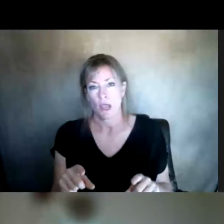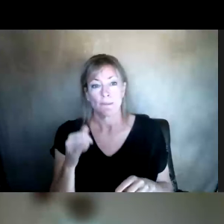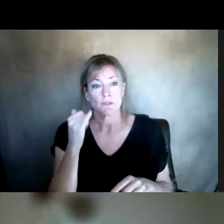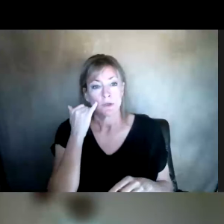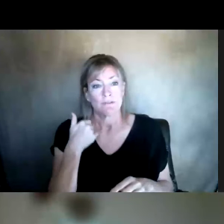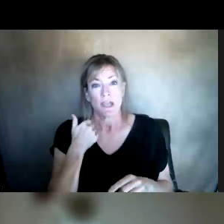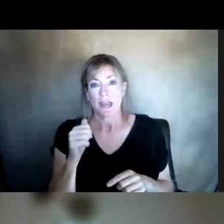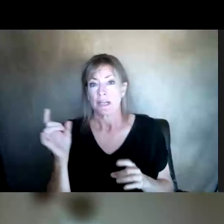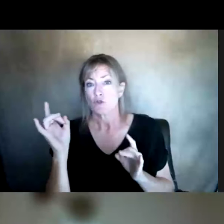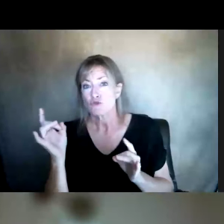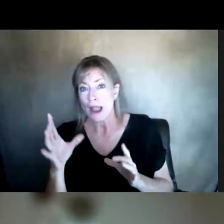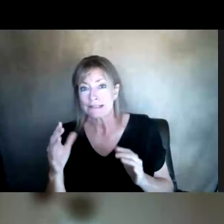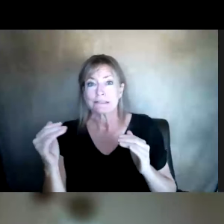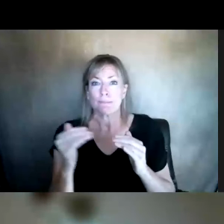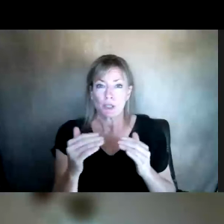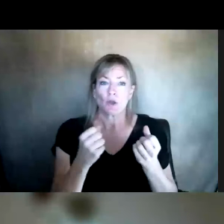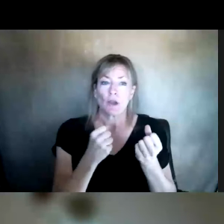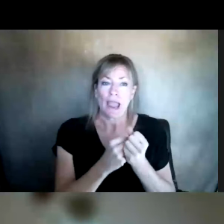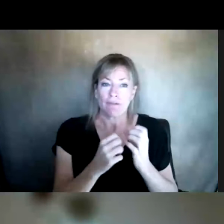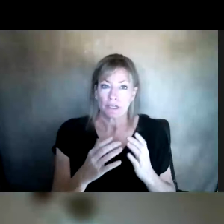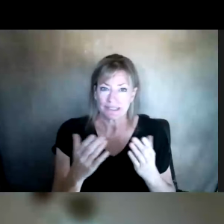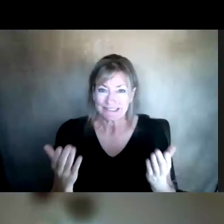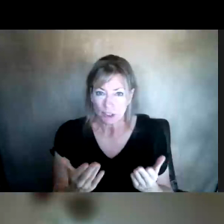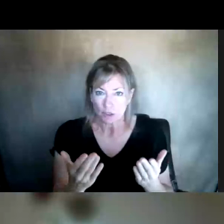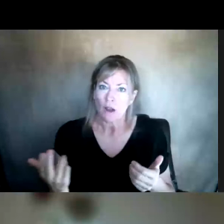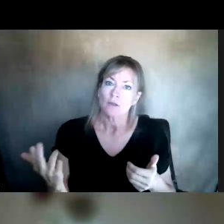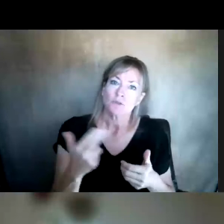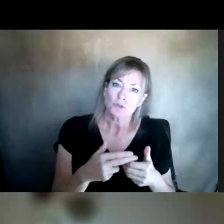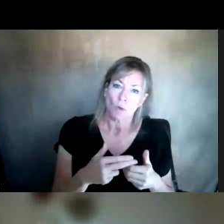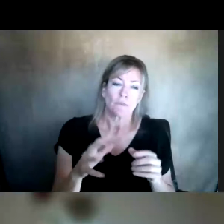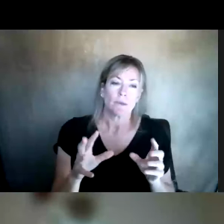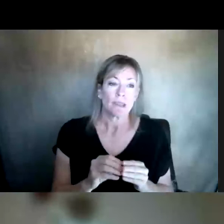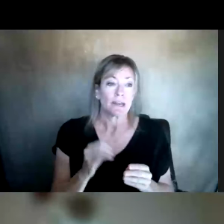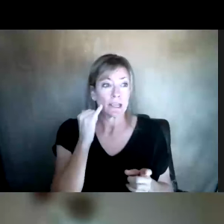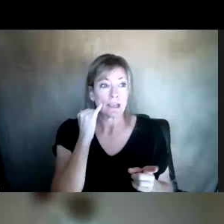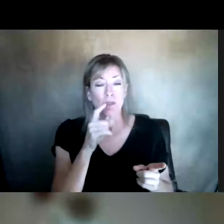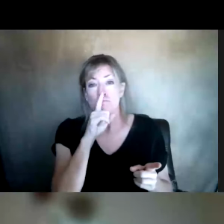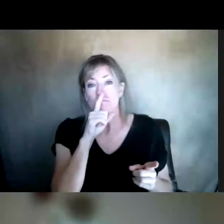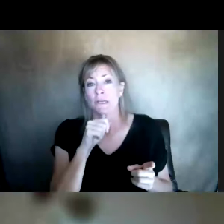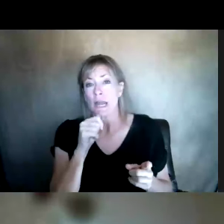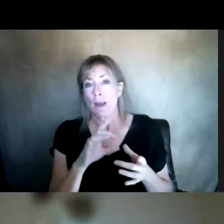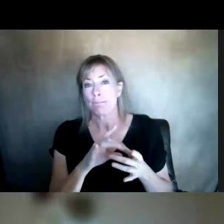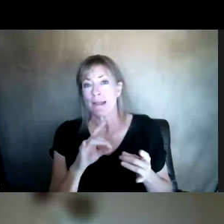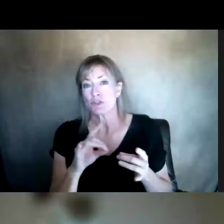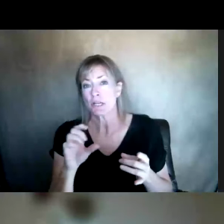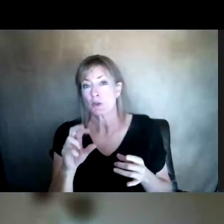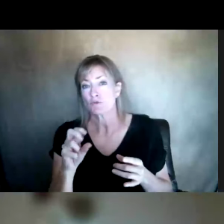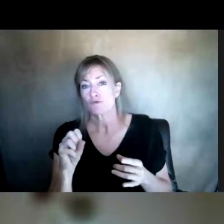PEER ADVOCATES IN THE SPACE, JOIN THE MEETING AND BRING IT UP.